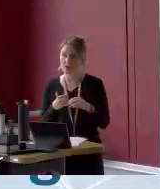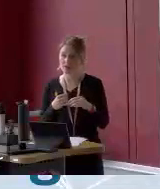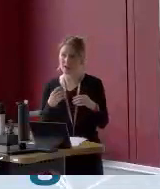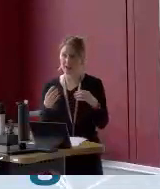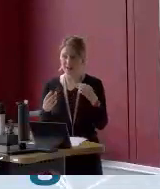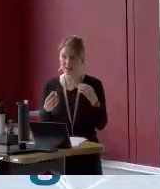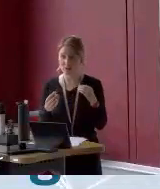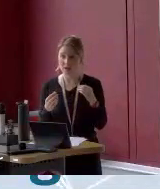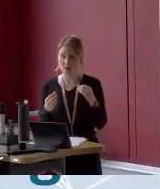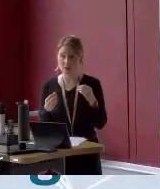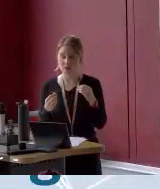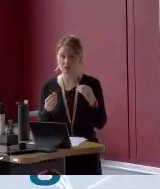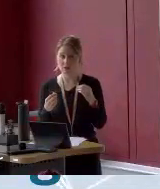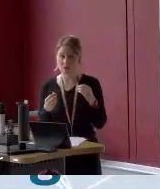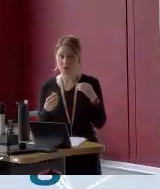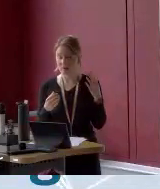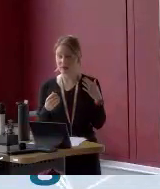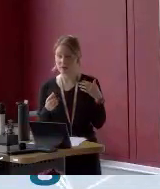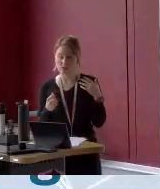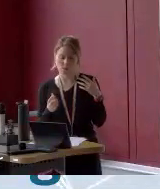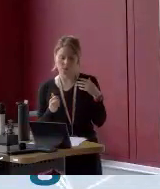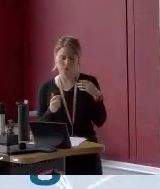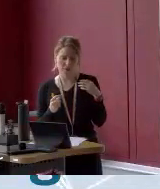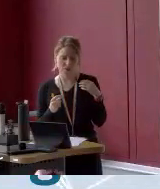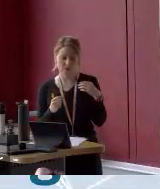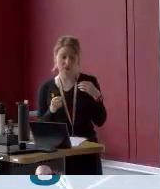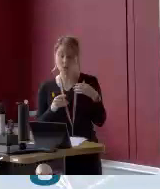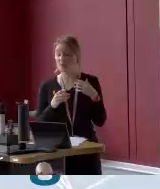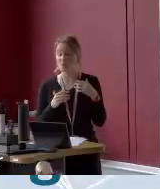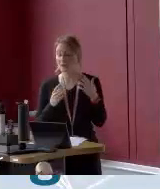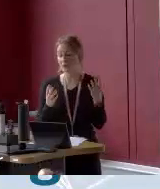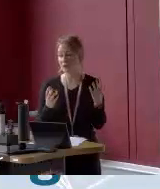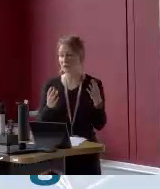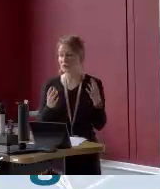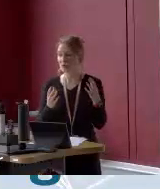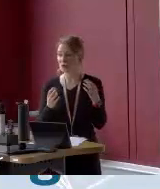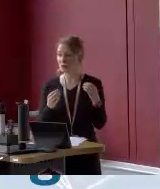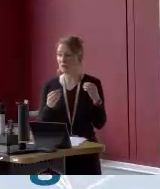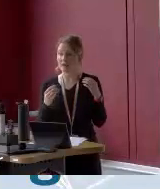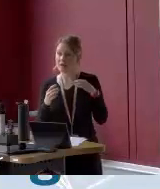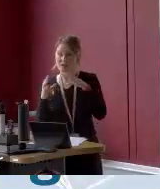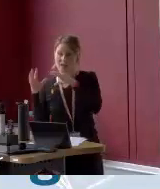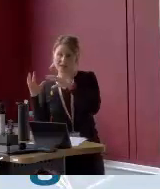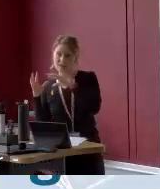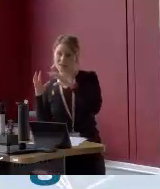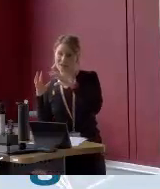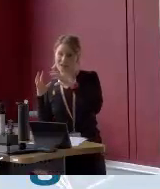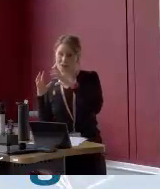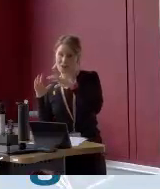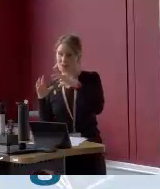sharing. And we bit about Whether they felt that it was even worthwhile to make academic,